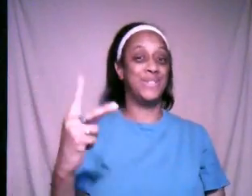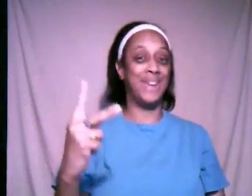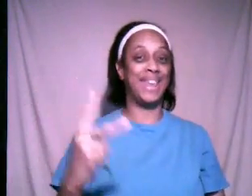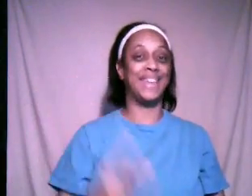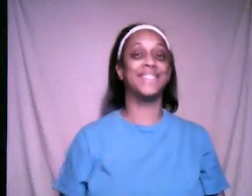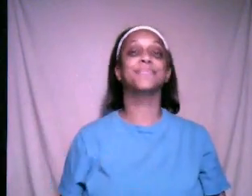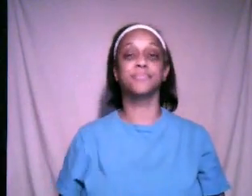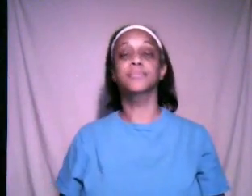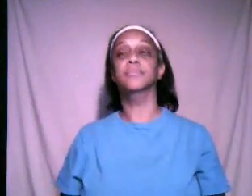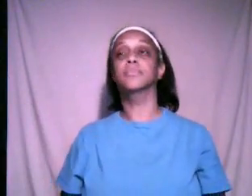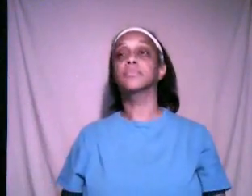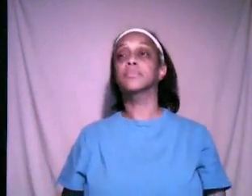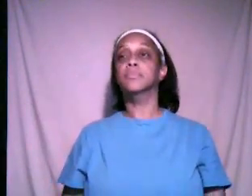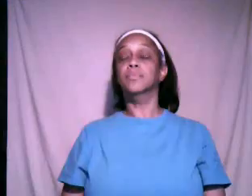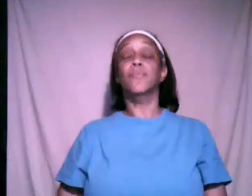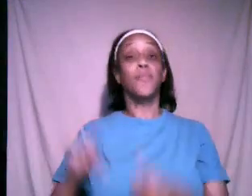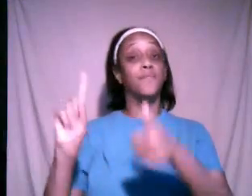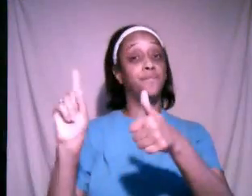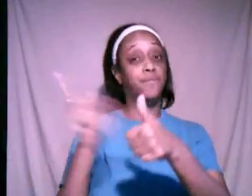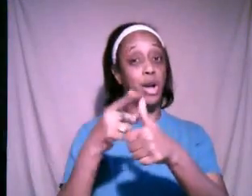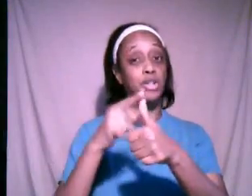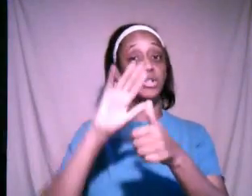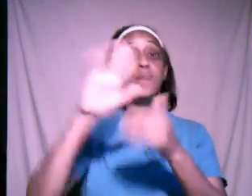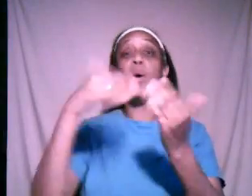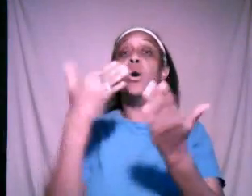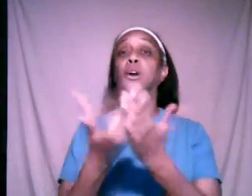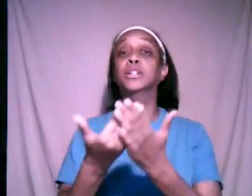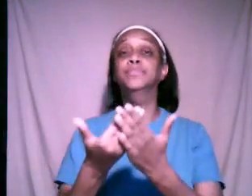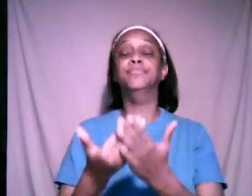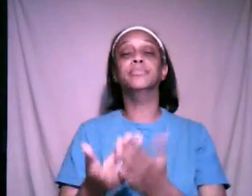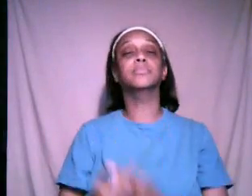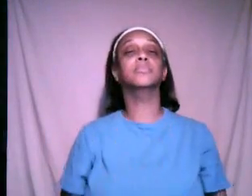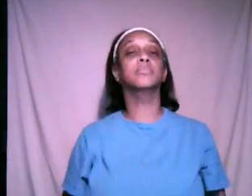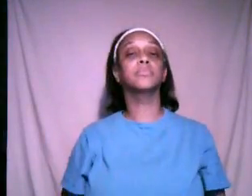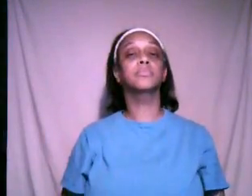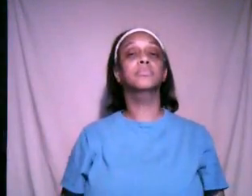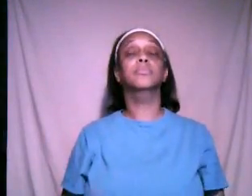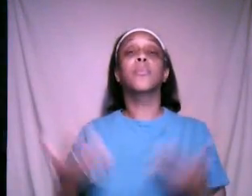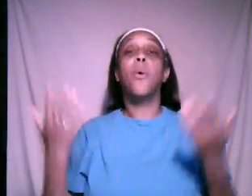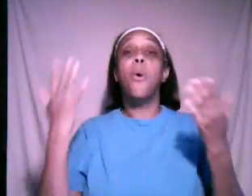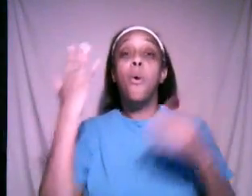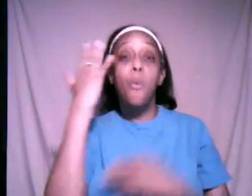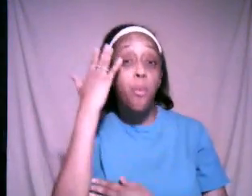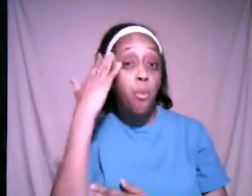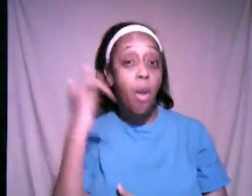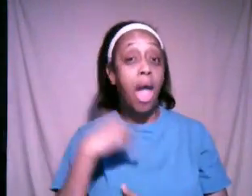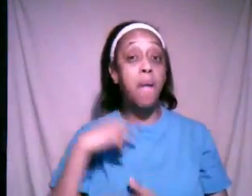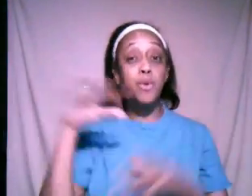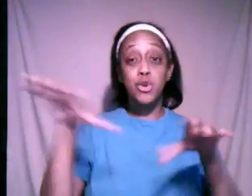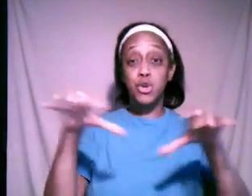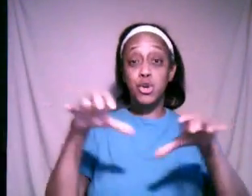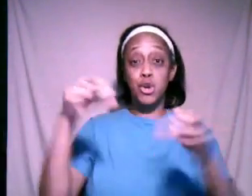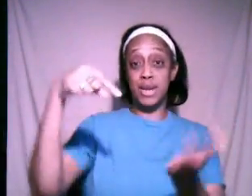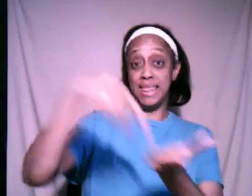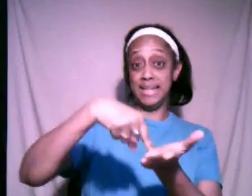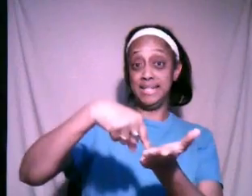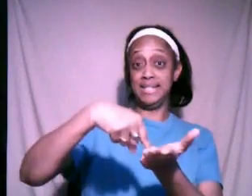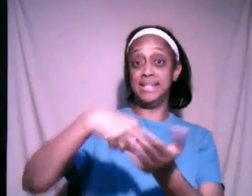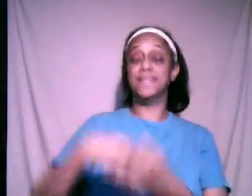OKAY!!! First of all, why am I doing this?